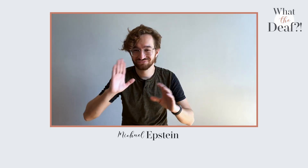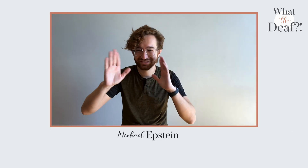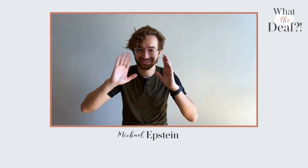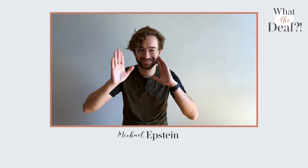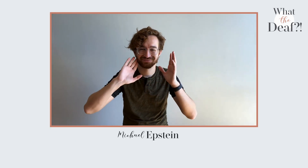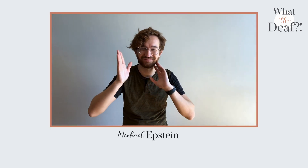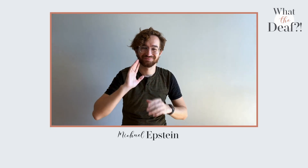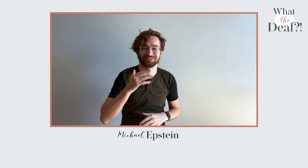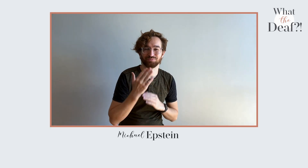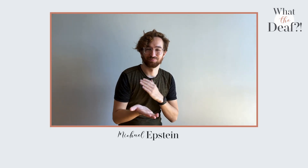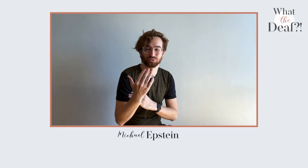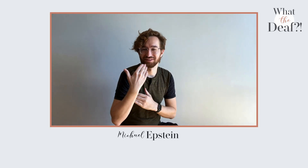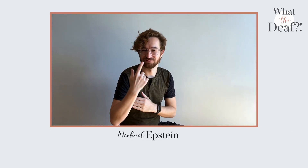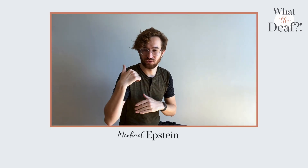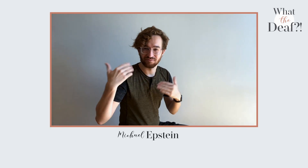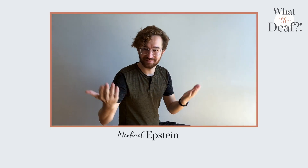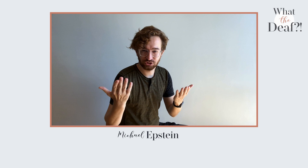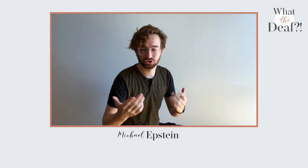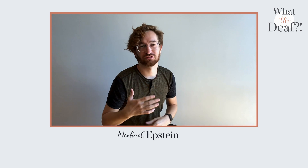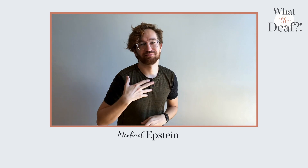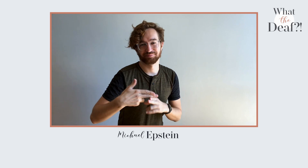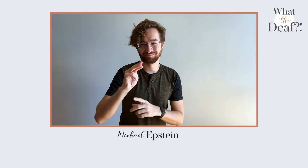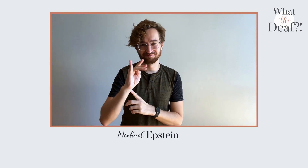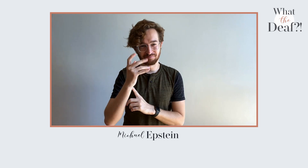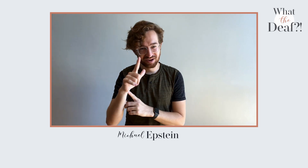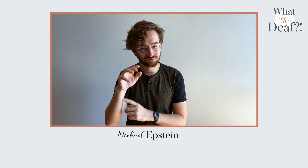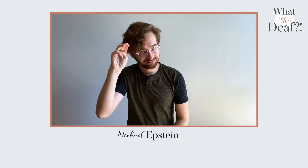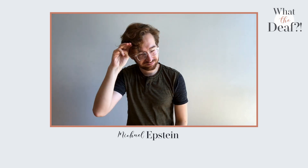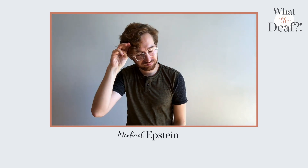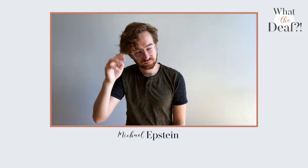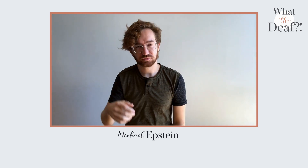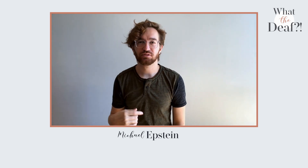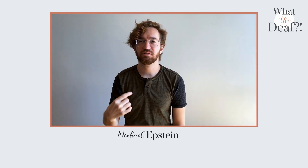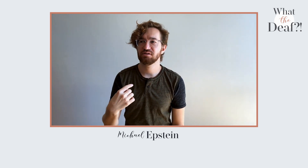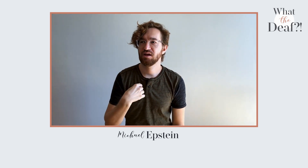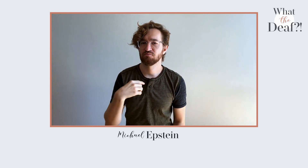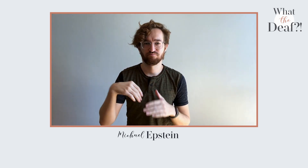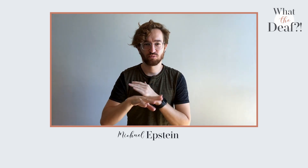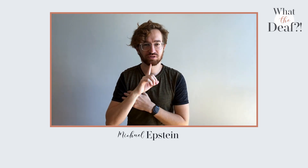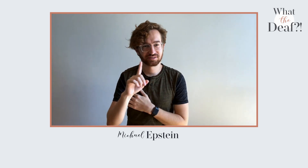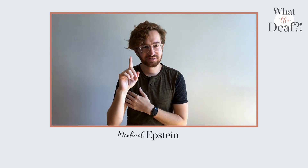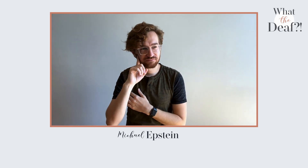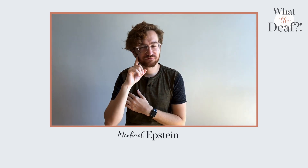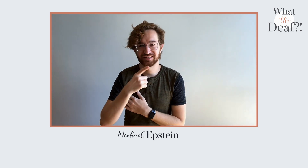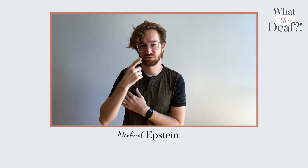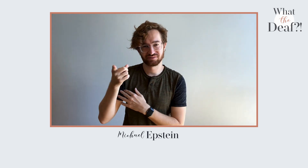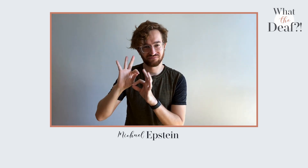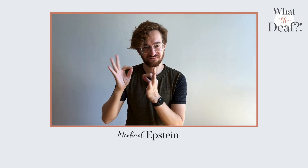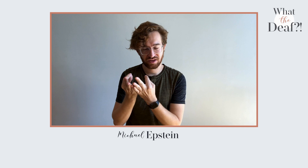Okay, hello everyone. Good morning. Thank you for having me here. My name is Michael. My name sign is an M on the temple. I was born deaf to an all hearing family.